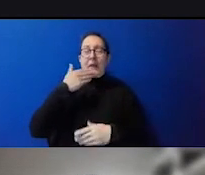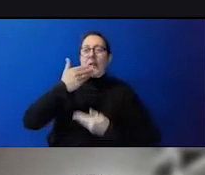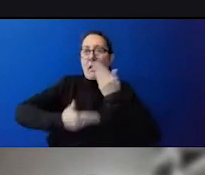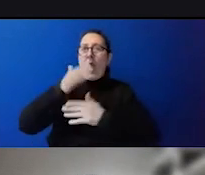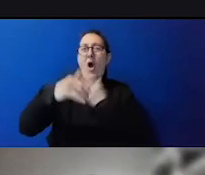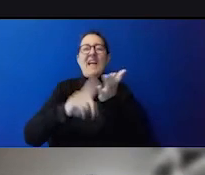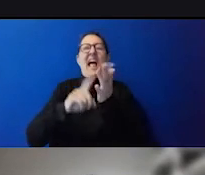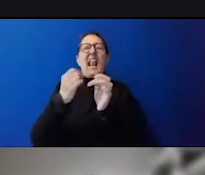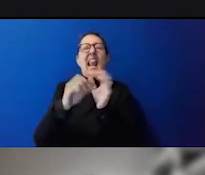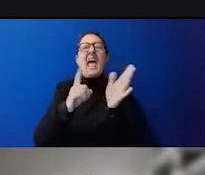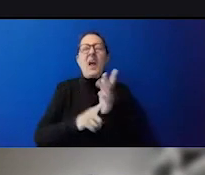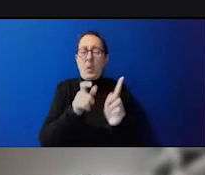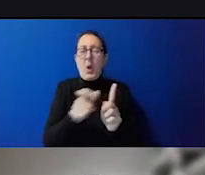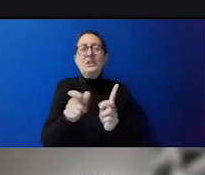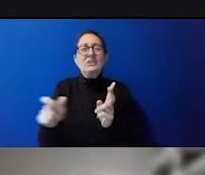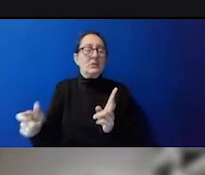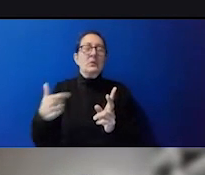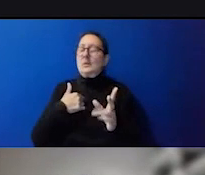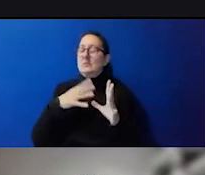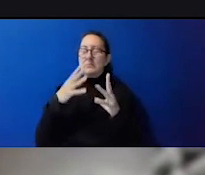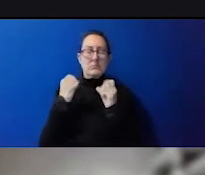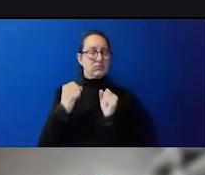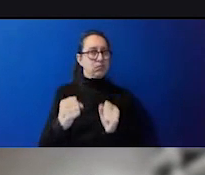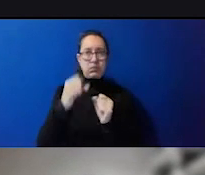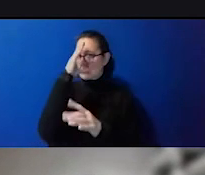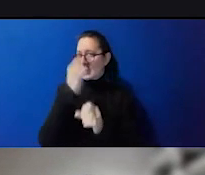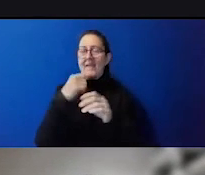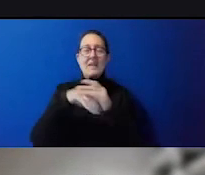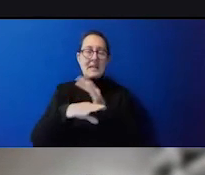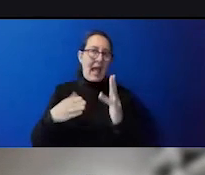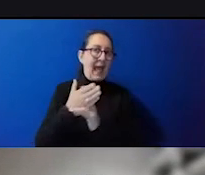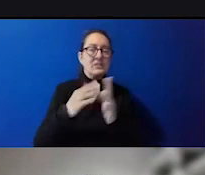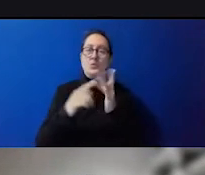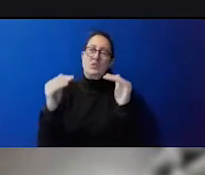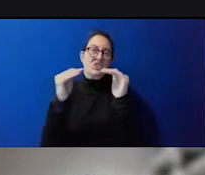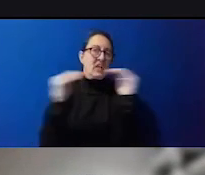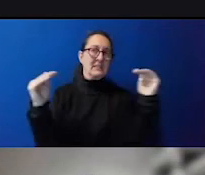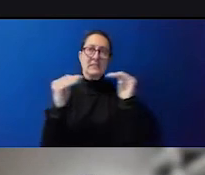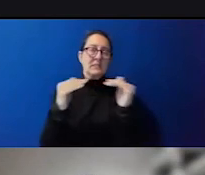all really passionate about access to Justice we recognize that there are a lot of barriers